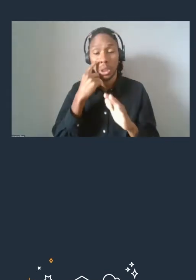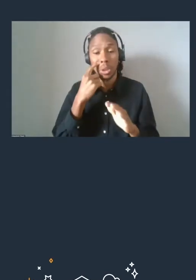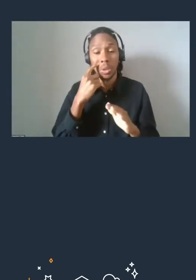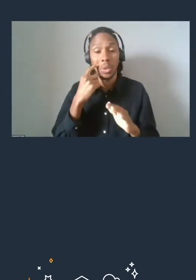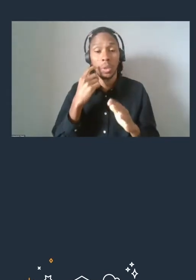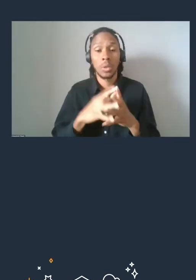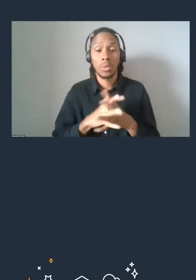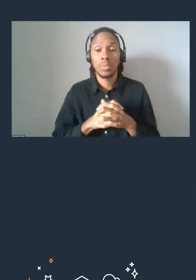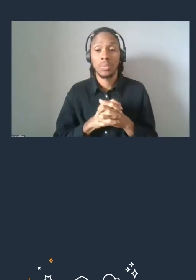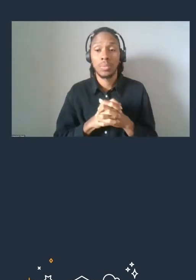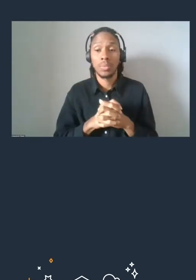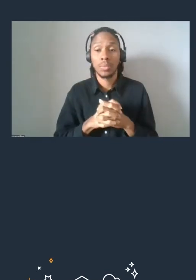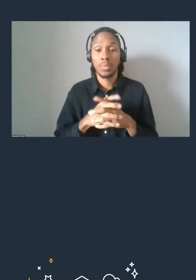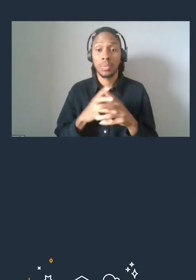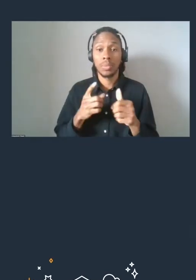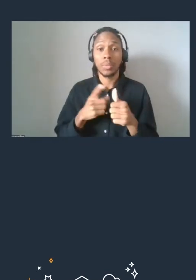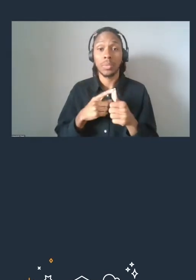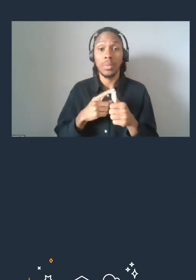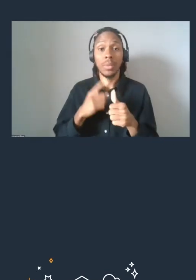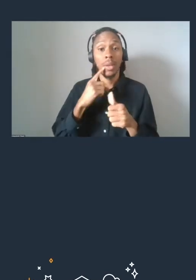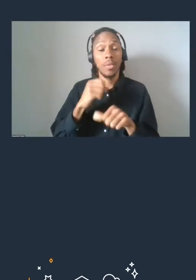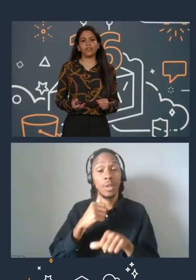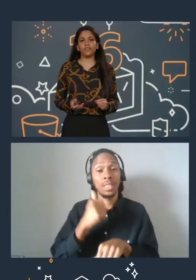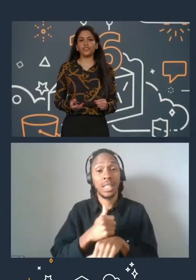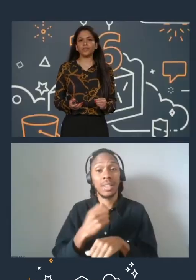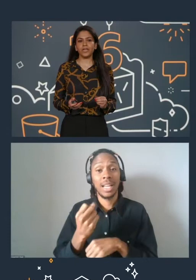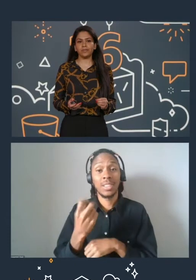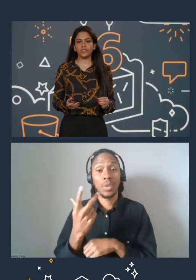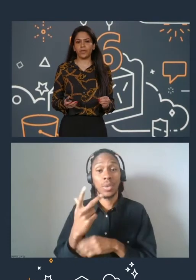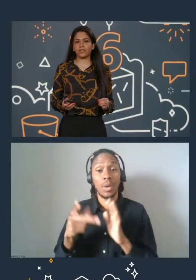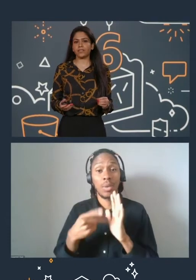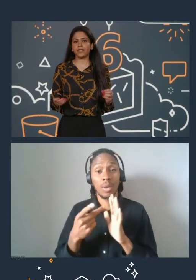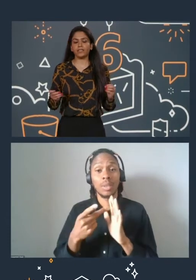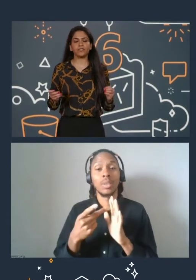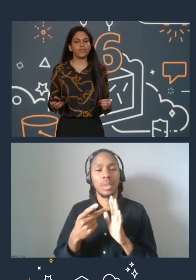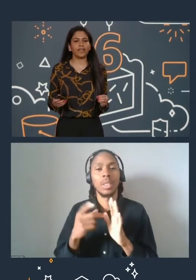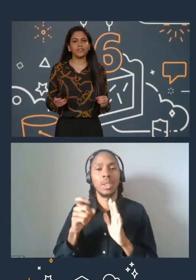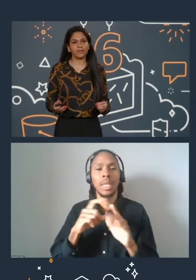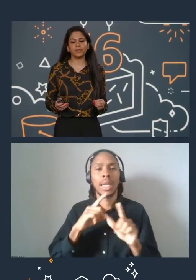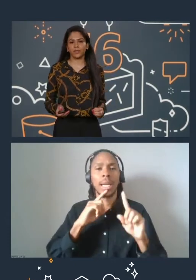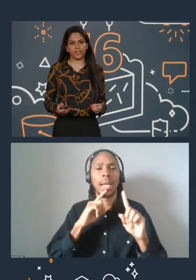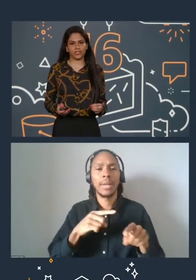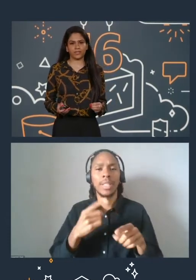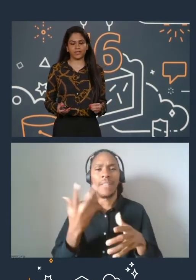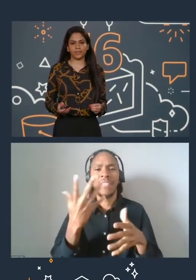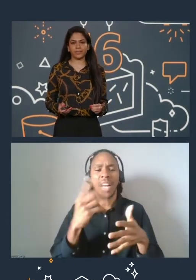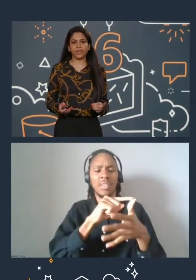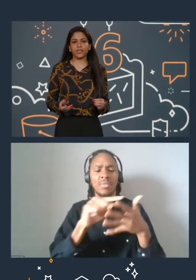So, first of all, for setting up S3 replication, we should be able to answer these five simple questions.